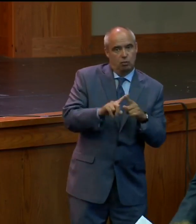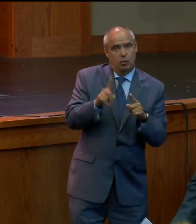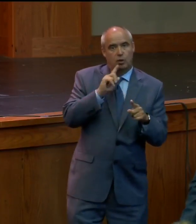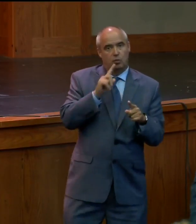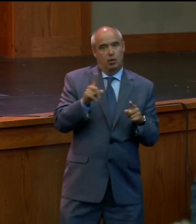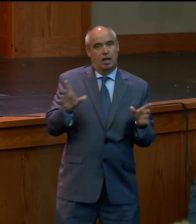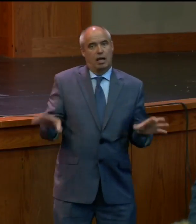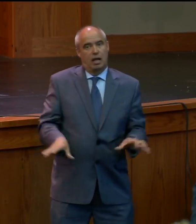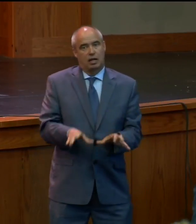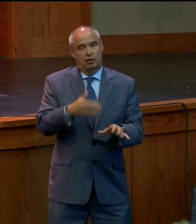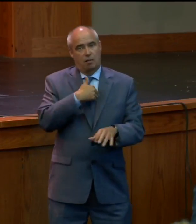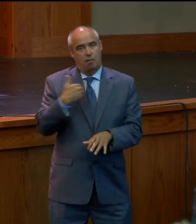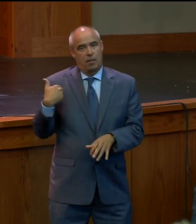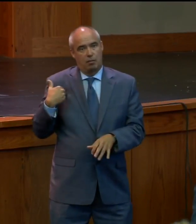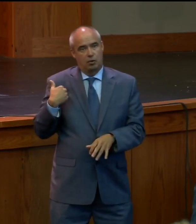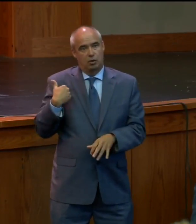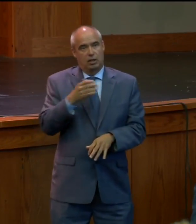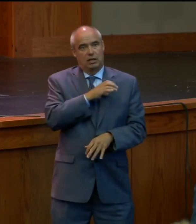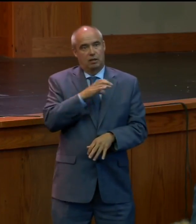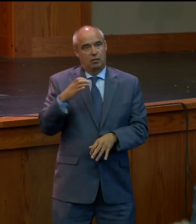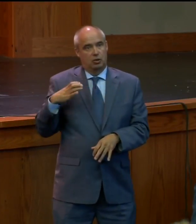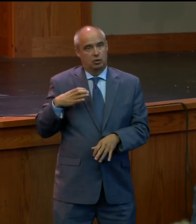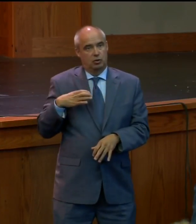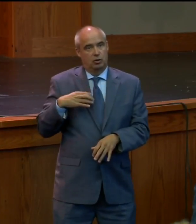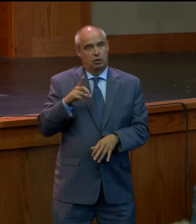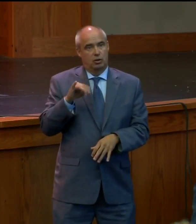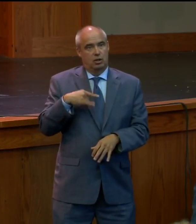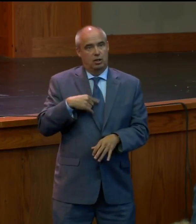ACTIVE MEMBERS OF OUR COMMISSION, WE DID TAKE A LOOK.